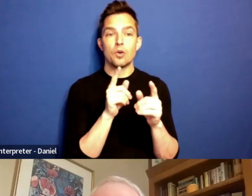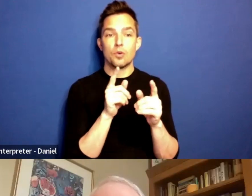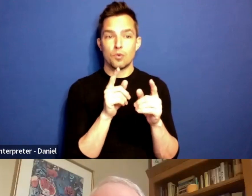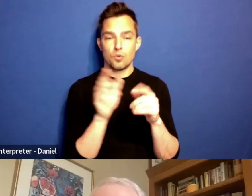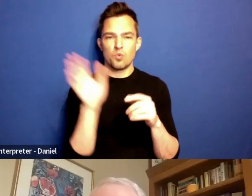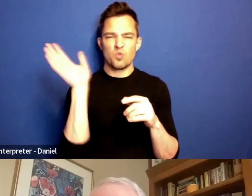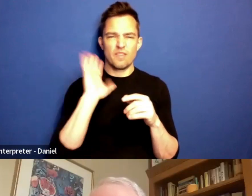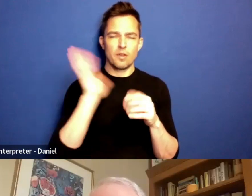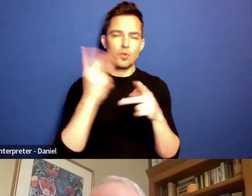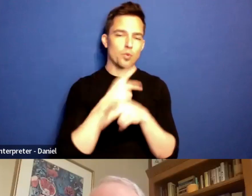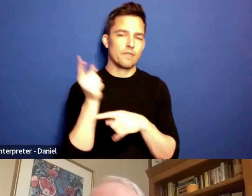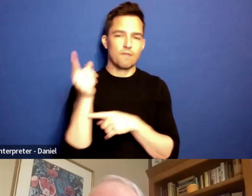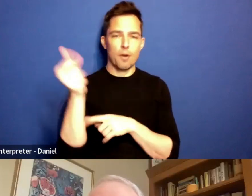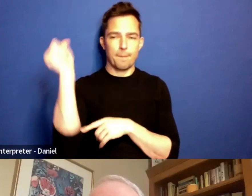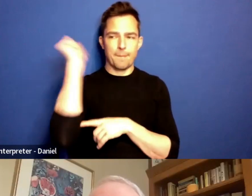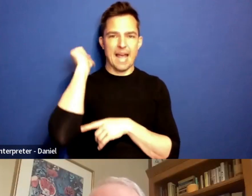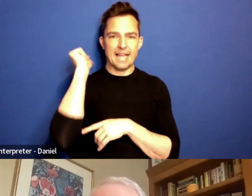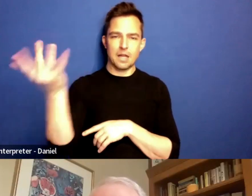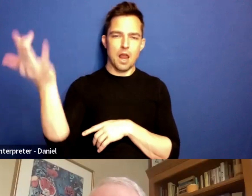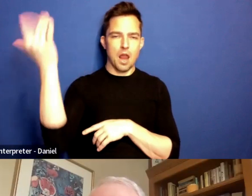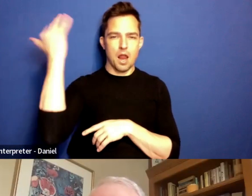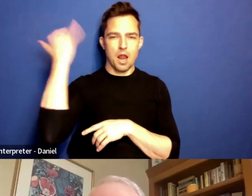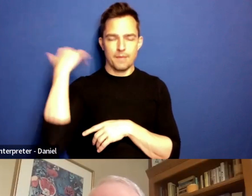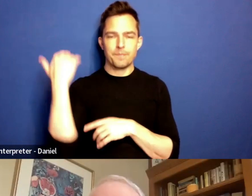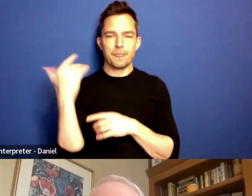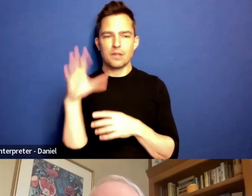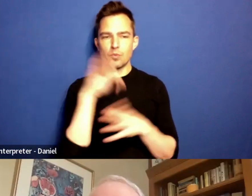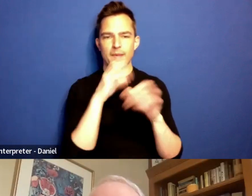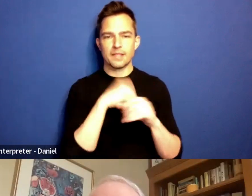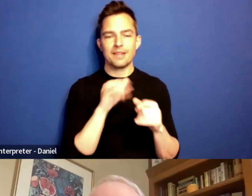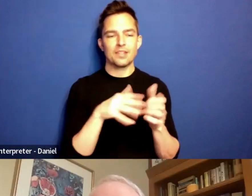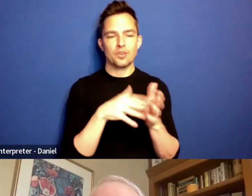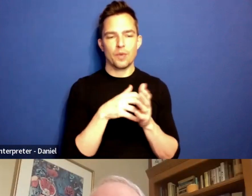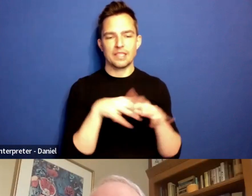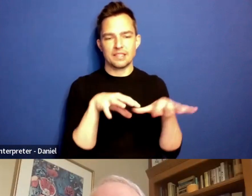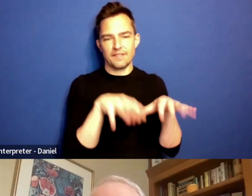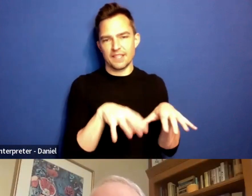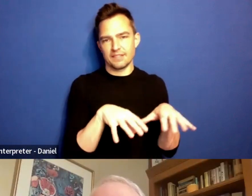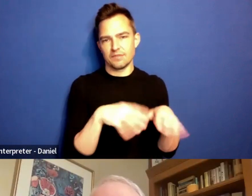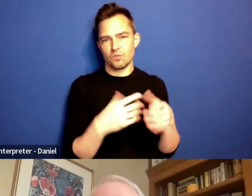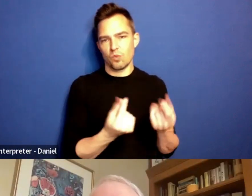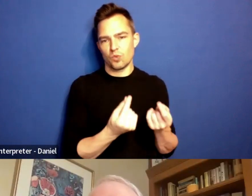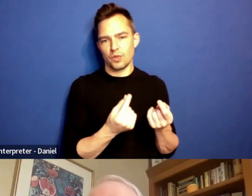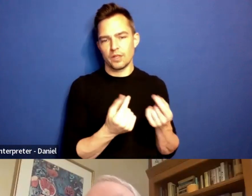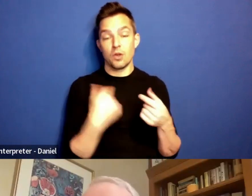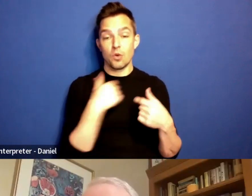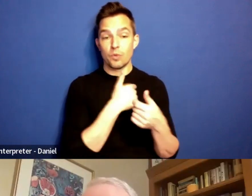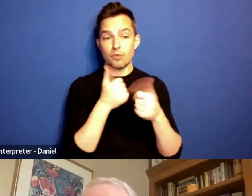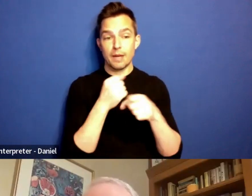And so we kind of know that, that that's a weakness of what we're doing. And you know, we try to make up for in other ways